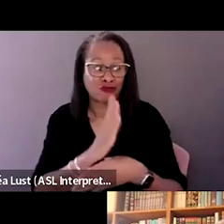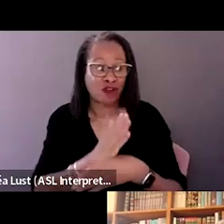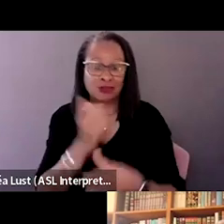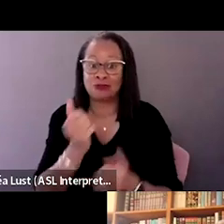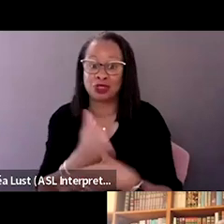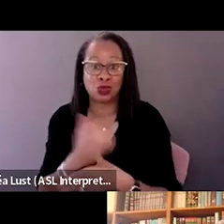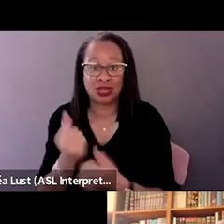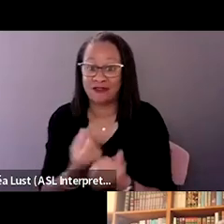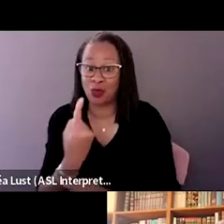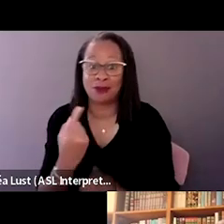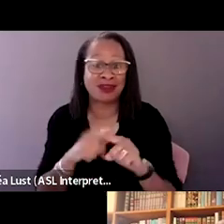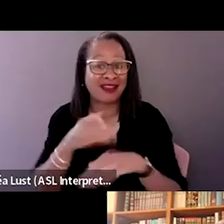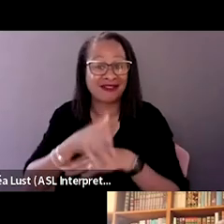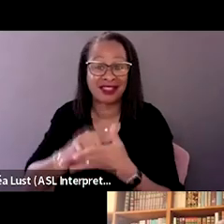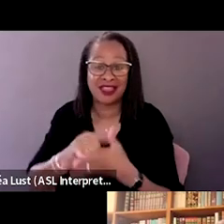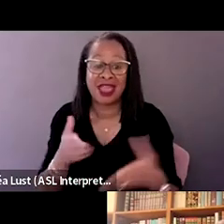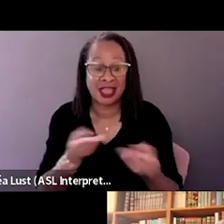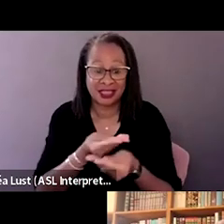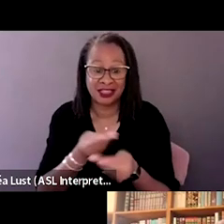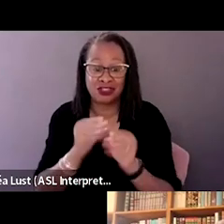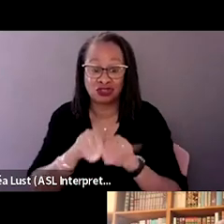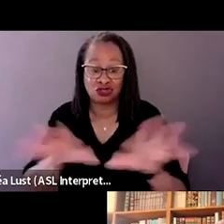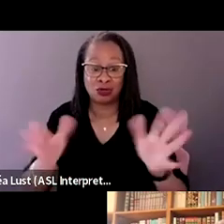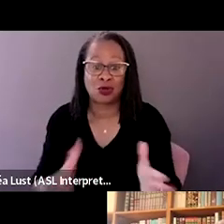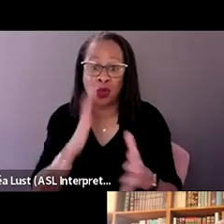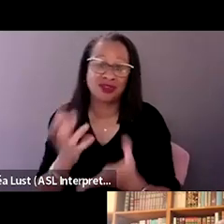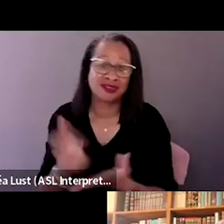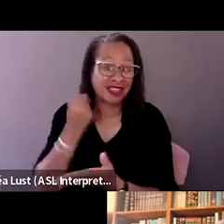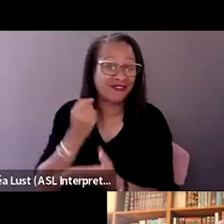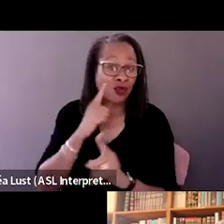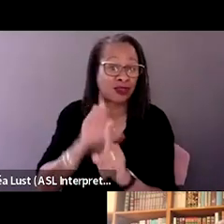But after that, a distributor is taking money for that.